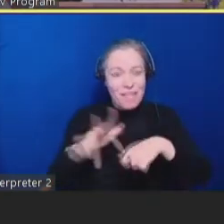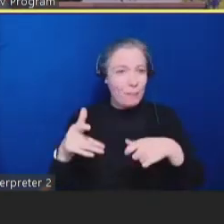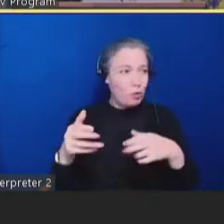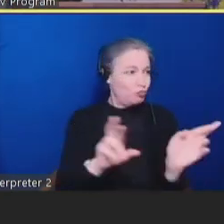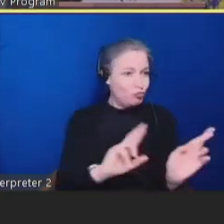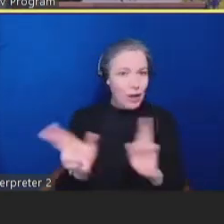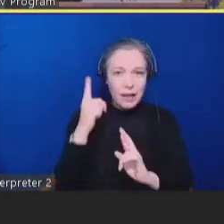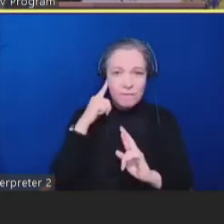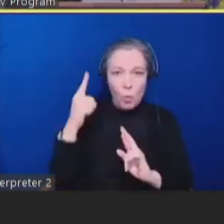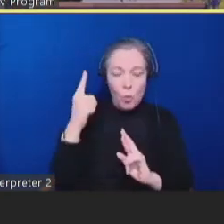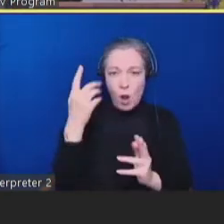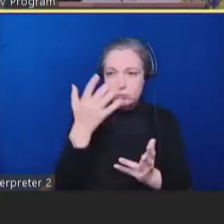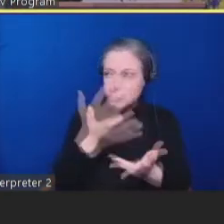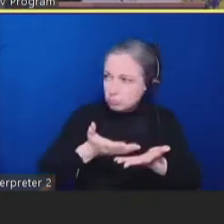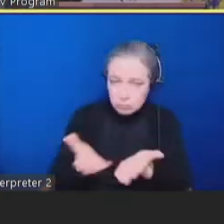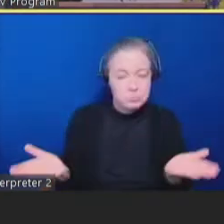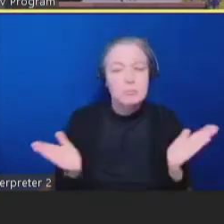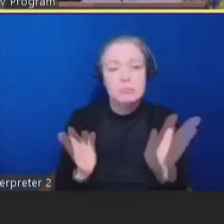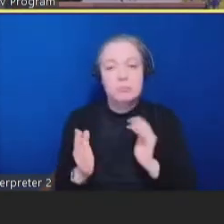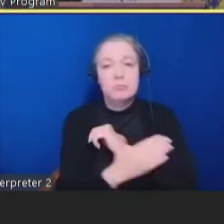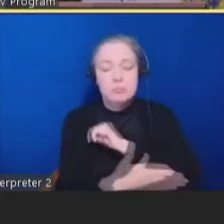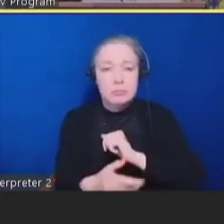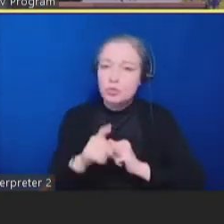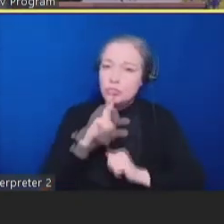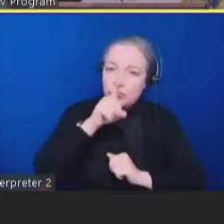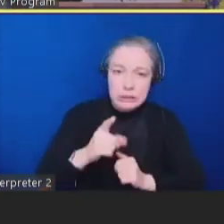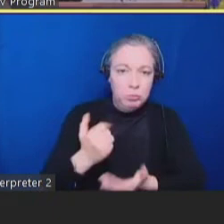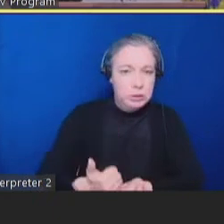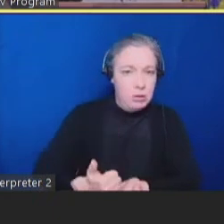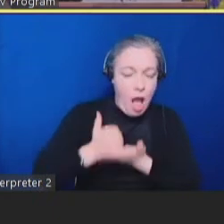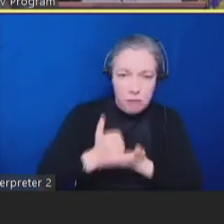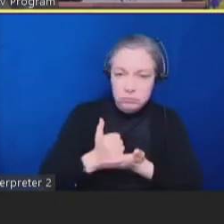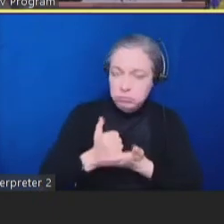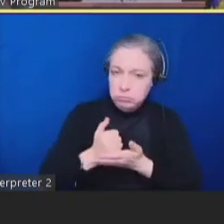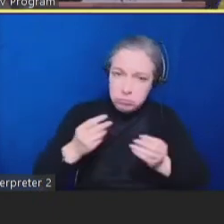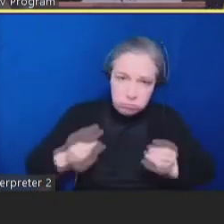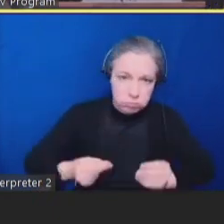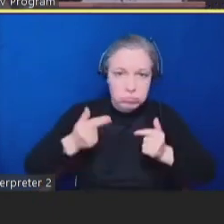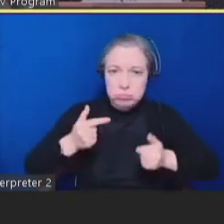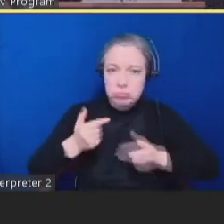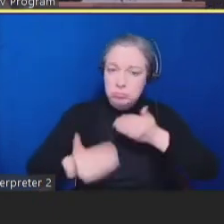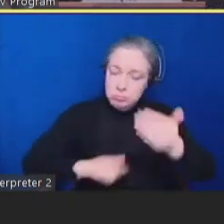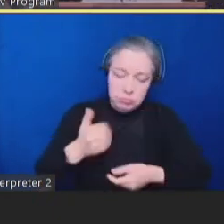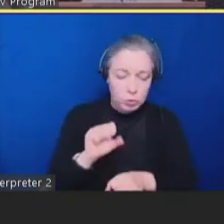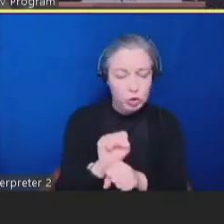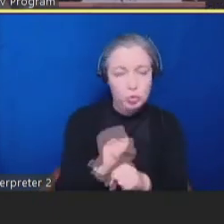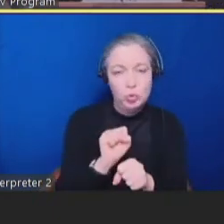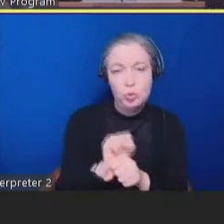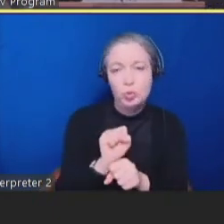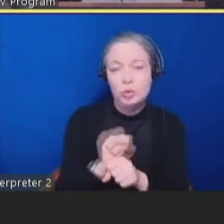I think this would really help spur efforts across the country and the world on how we